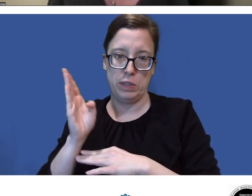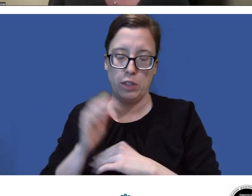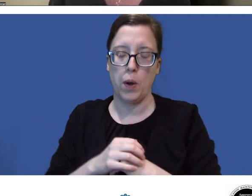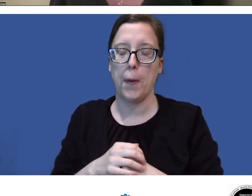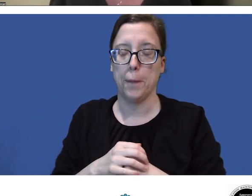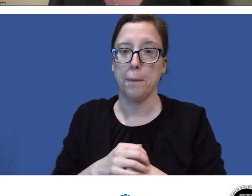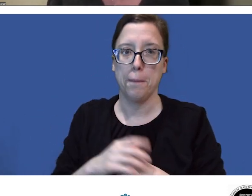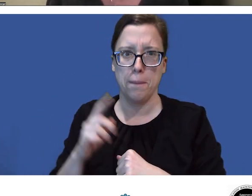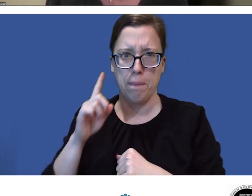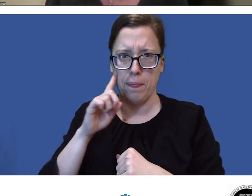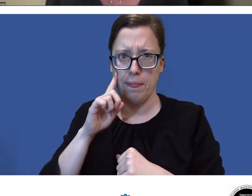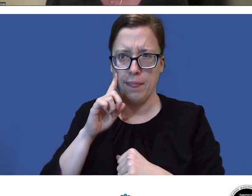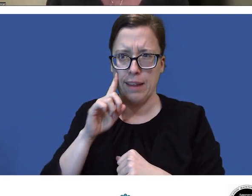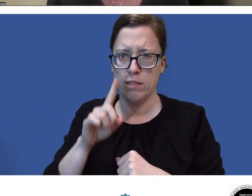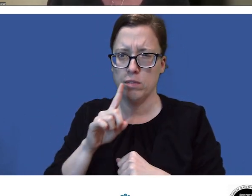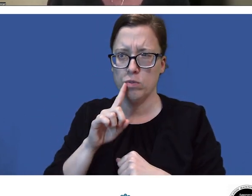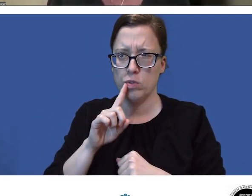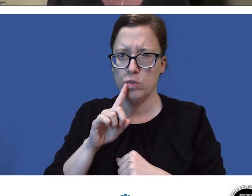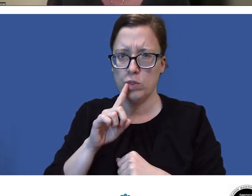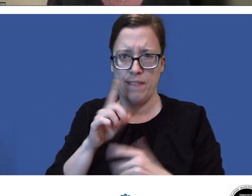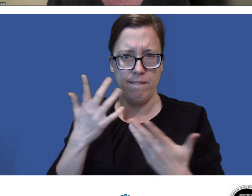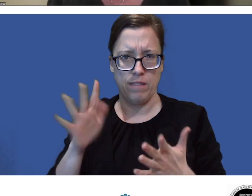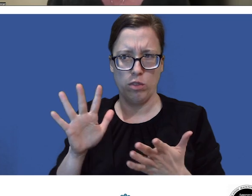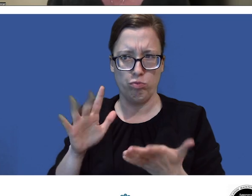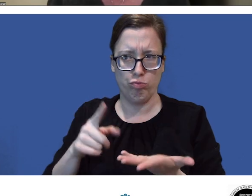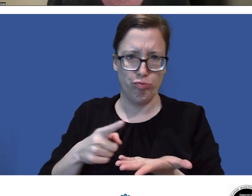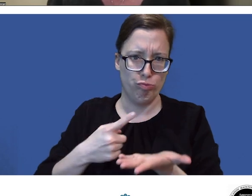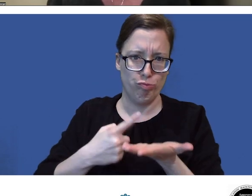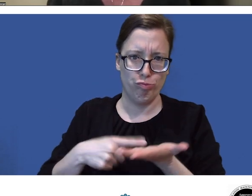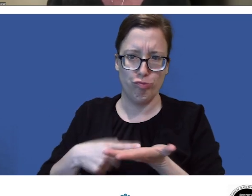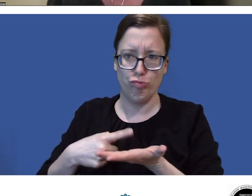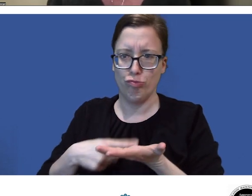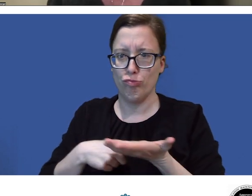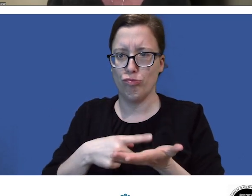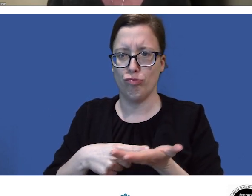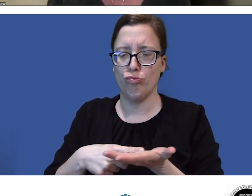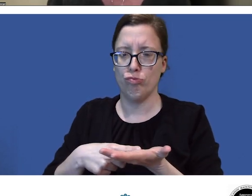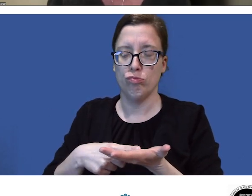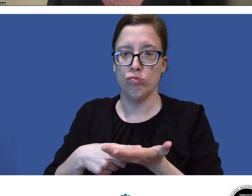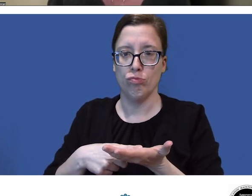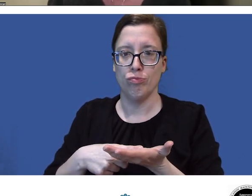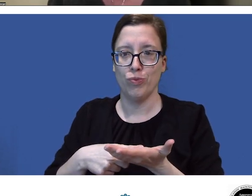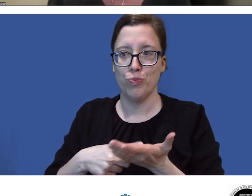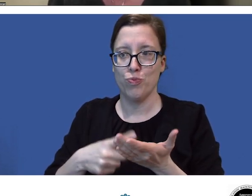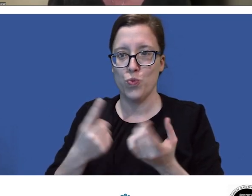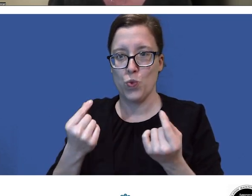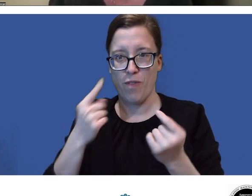I think that pretty much covers the housekeeping. So I'm